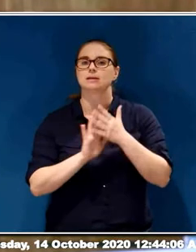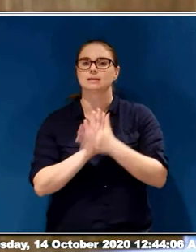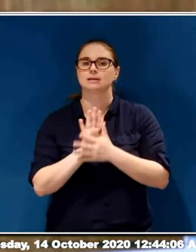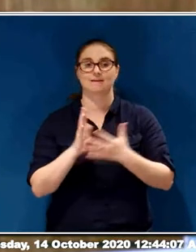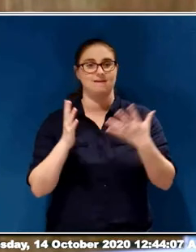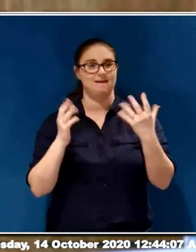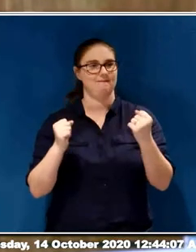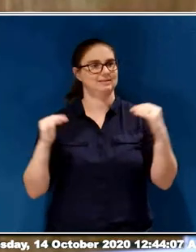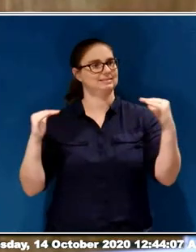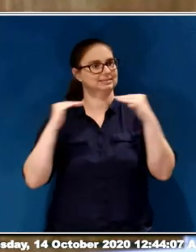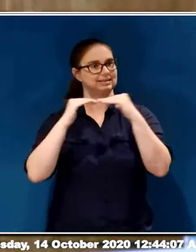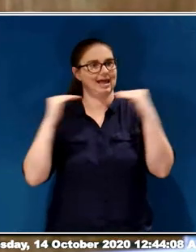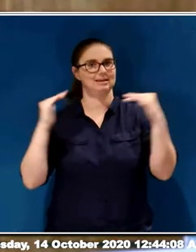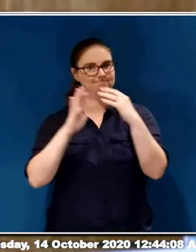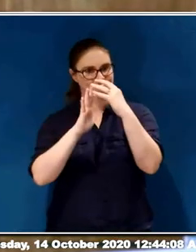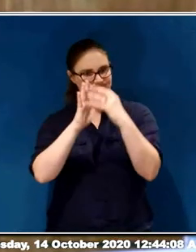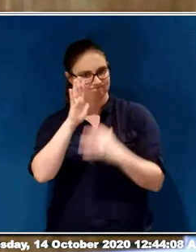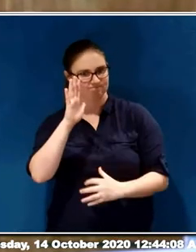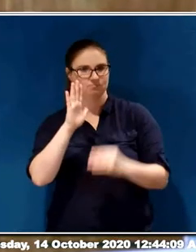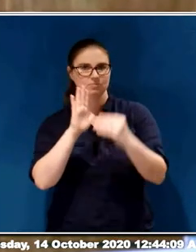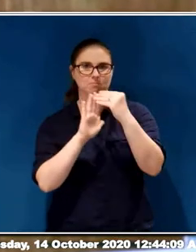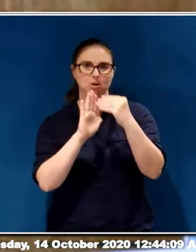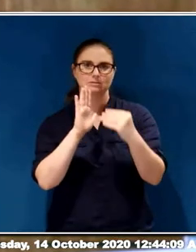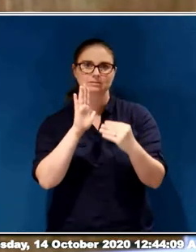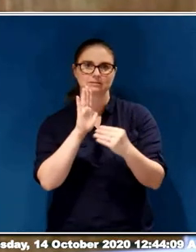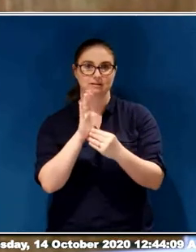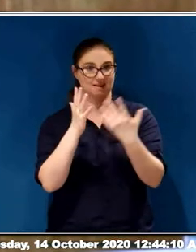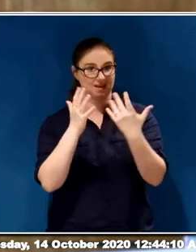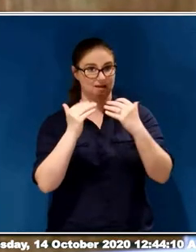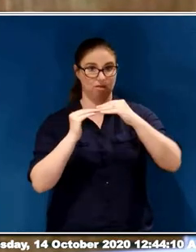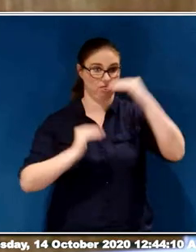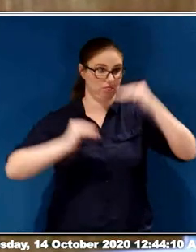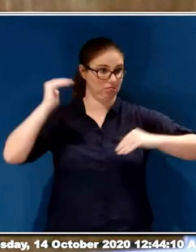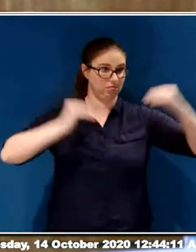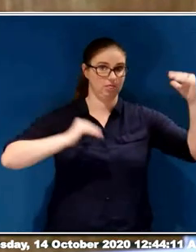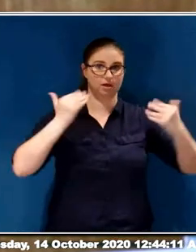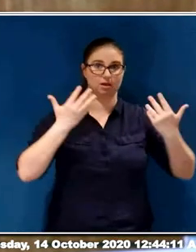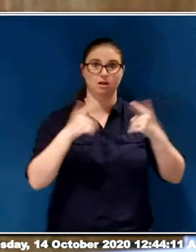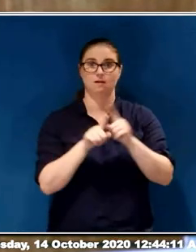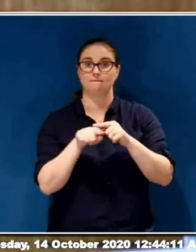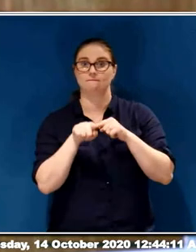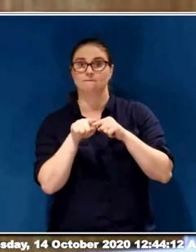of law or that oblige institutions to act in a particular way, and as far as